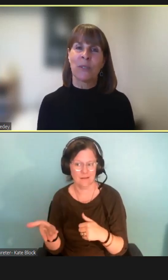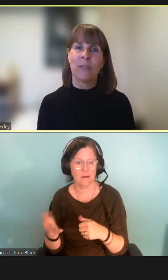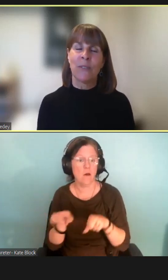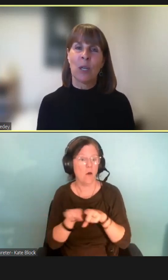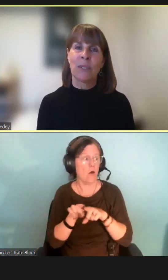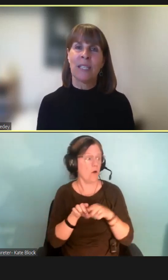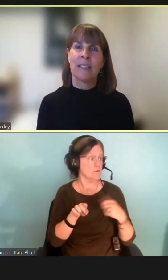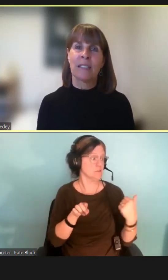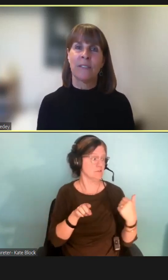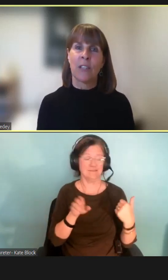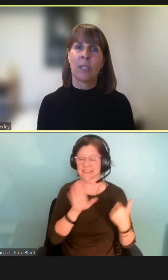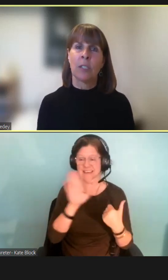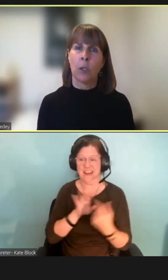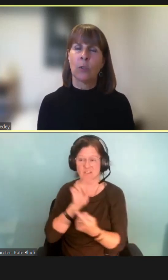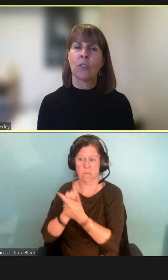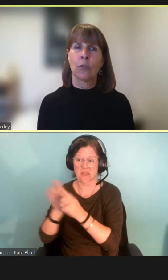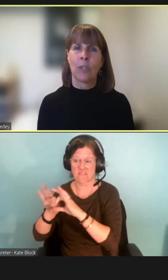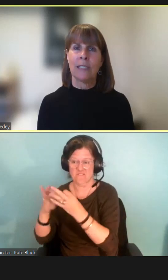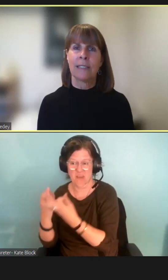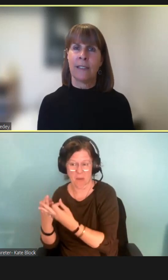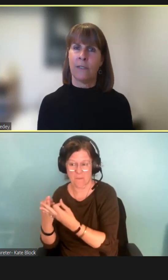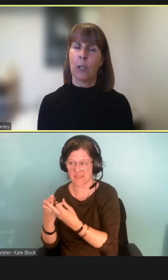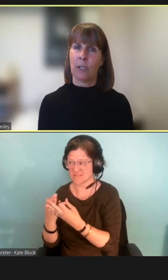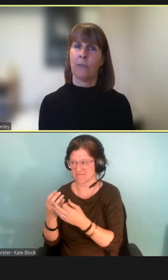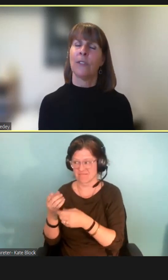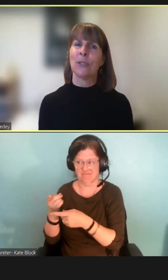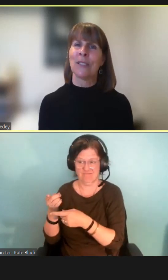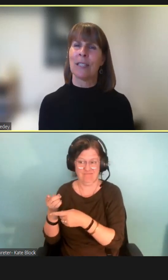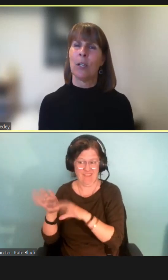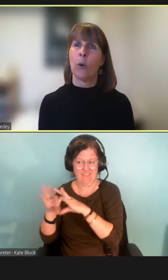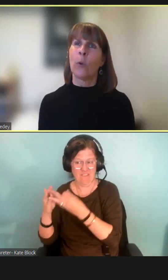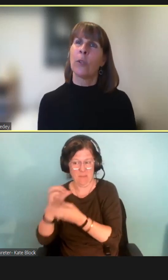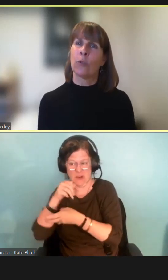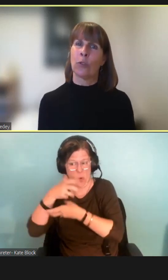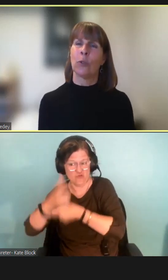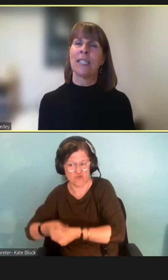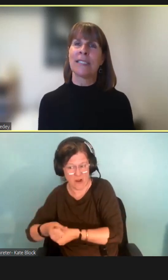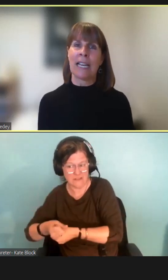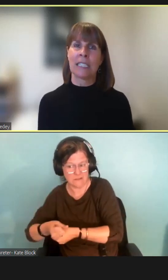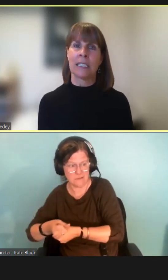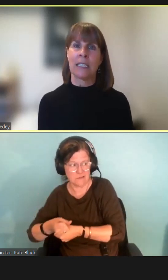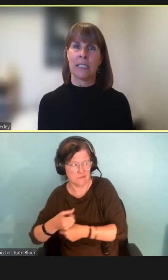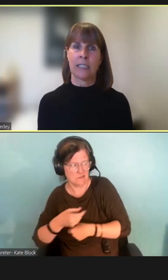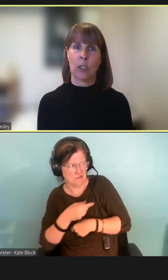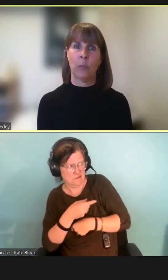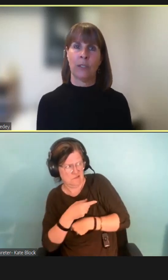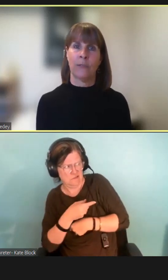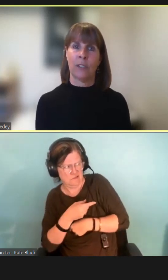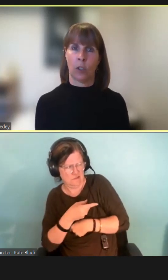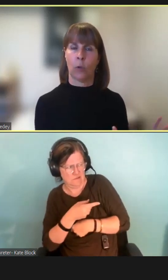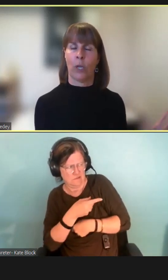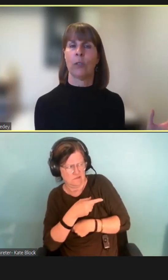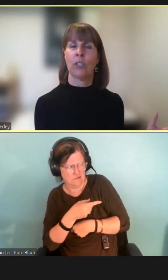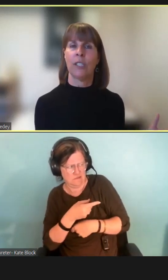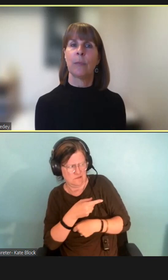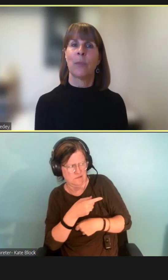the family that the family knows and trusts and the family feels like what they're doing is actually not just going to benefit the greater good but is going